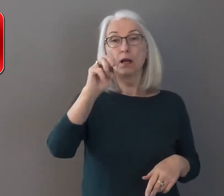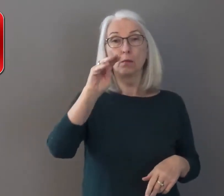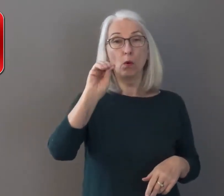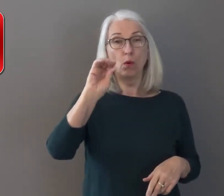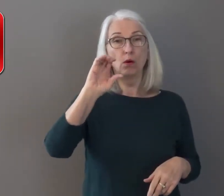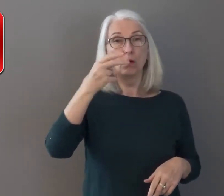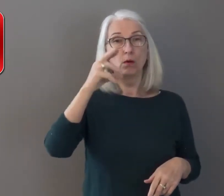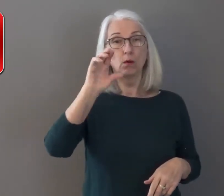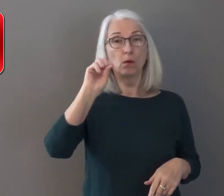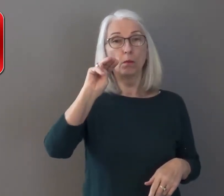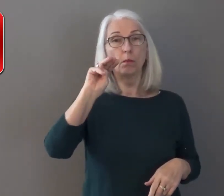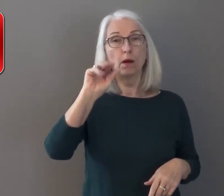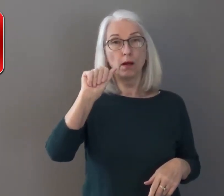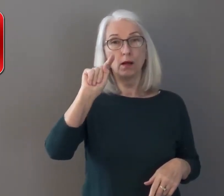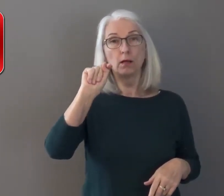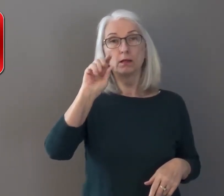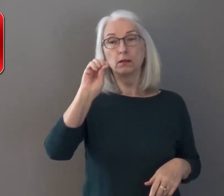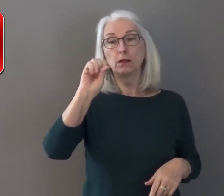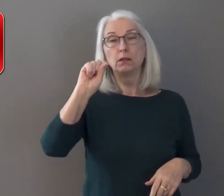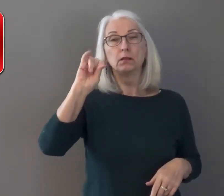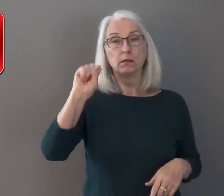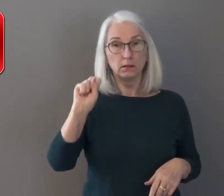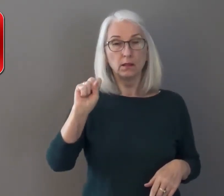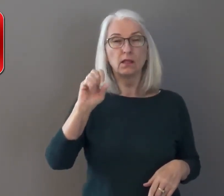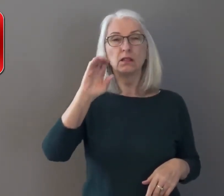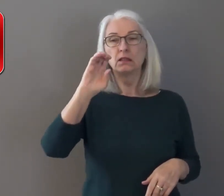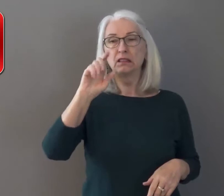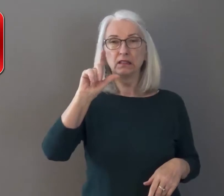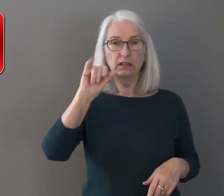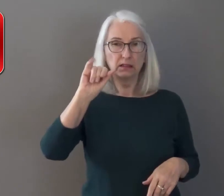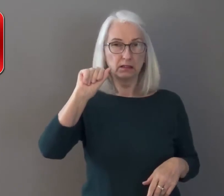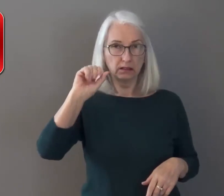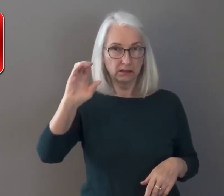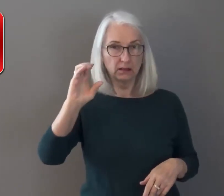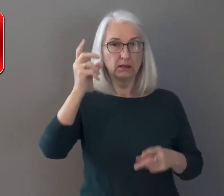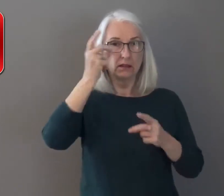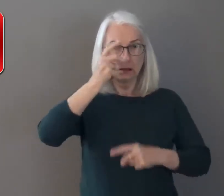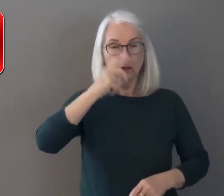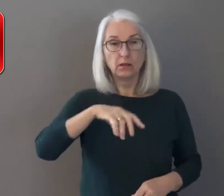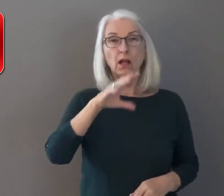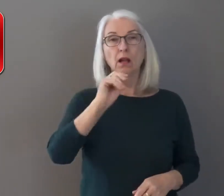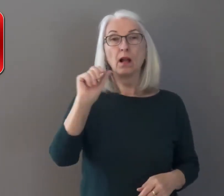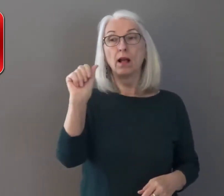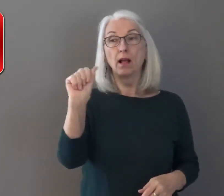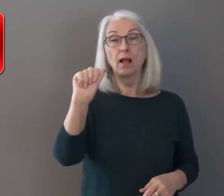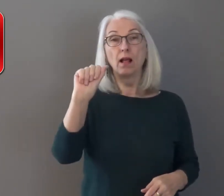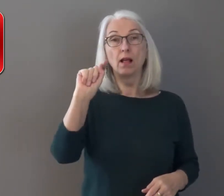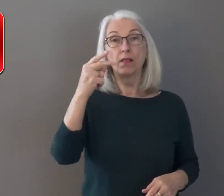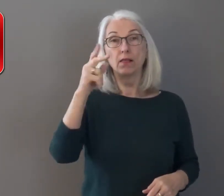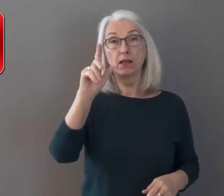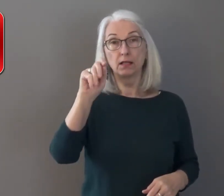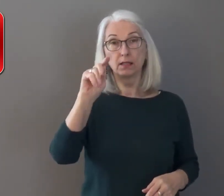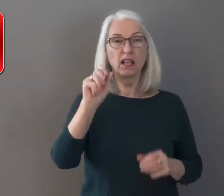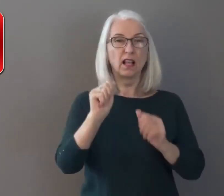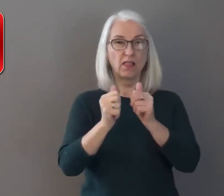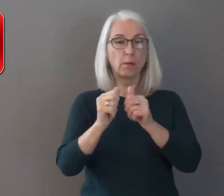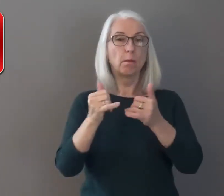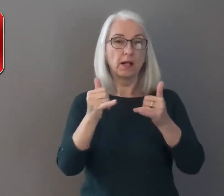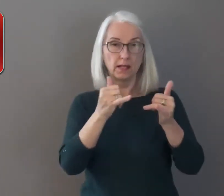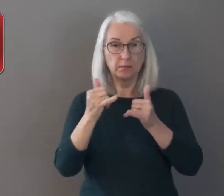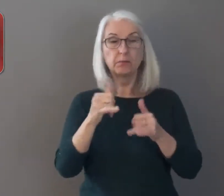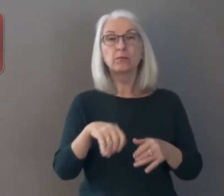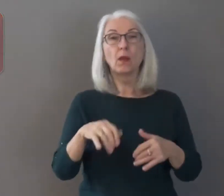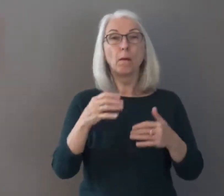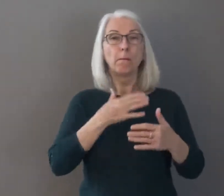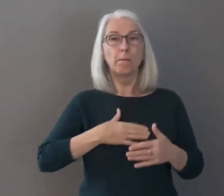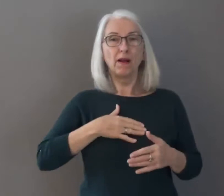hemochromatosis, celiac disease, and athletes.